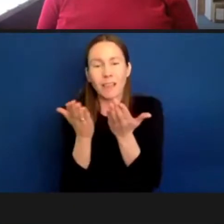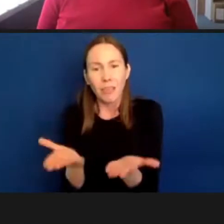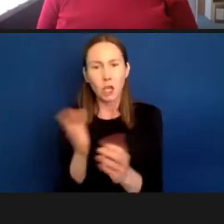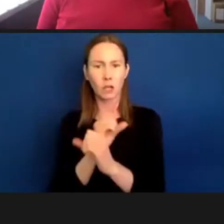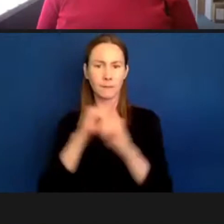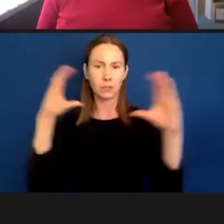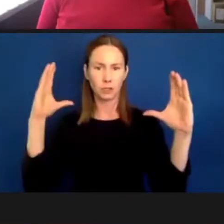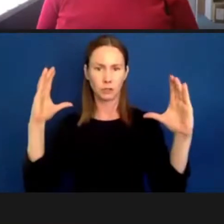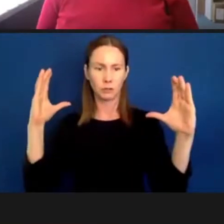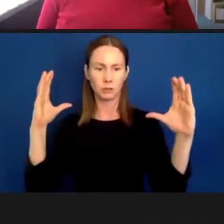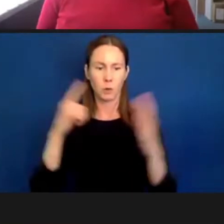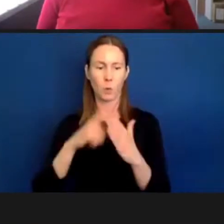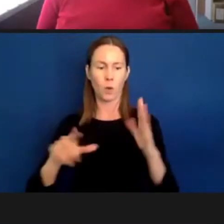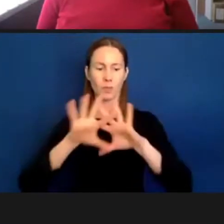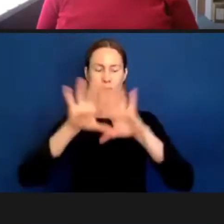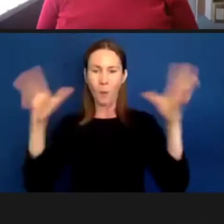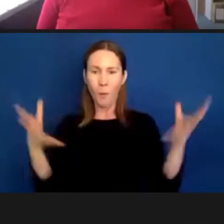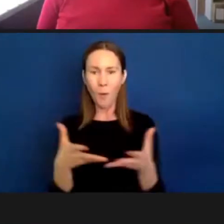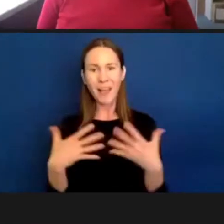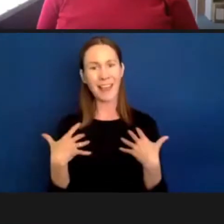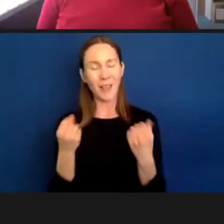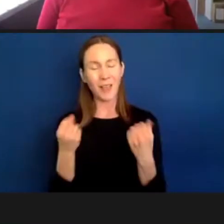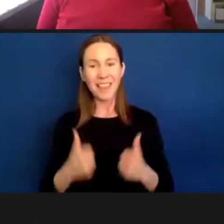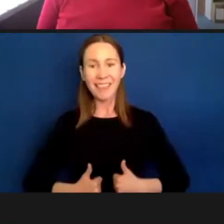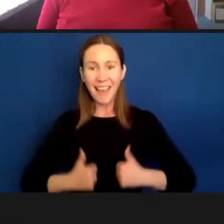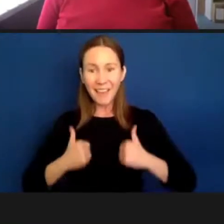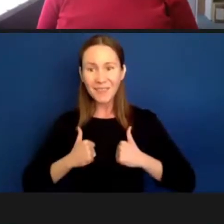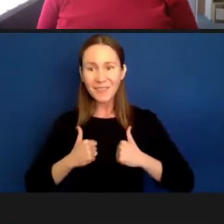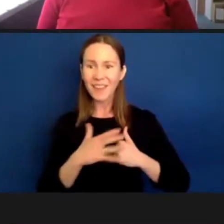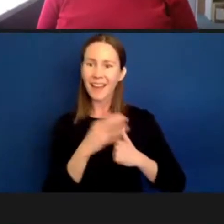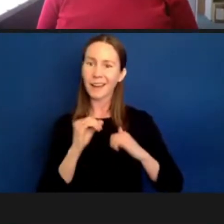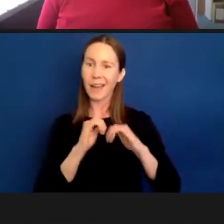of a full and healthy life is, and how to achieve it.